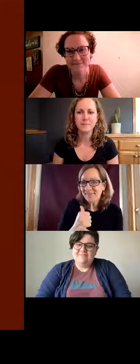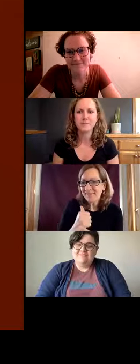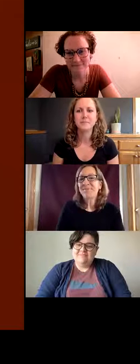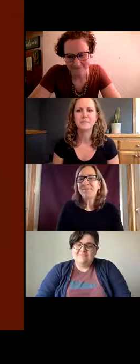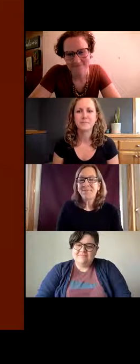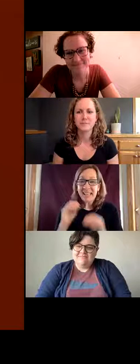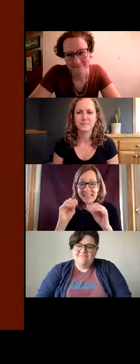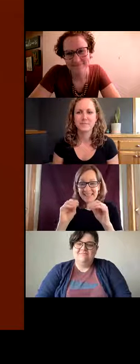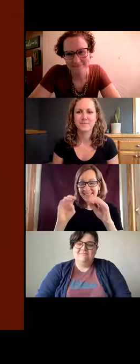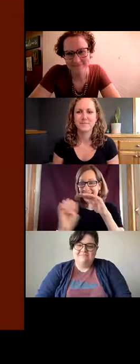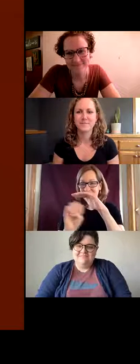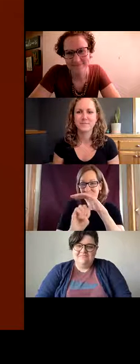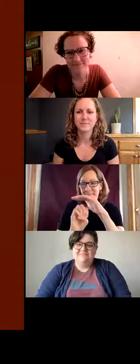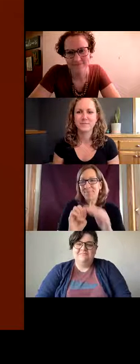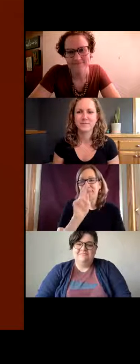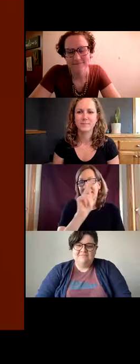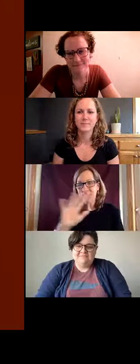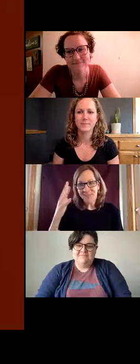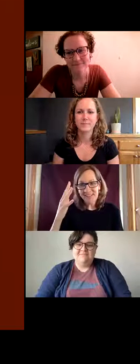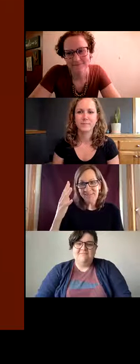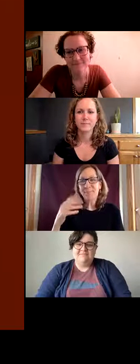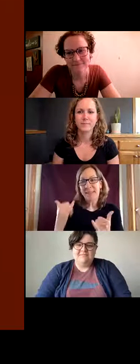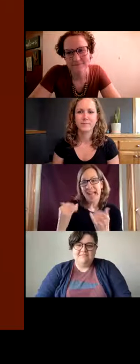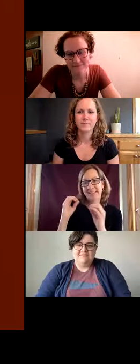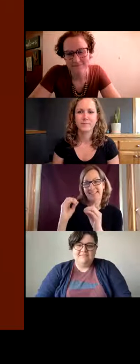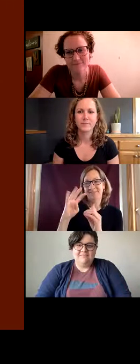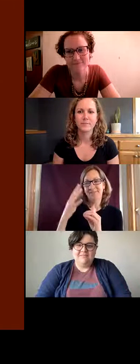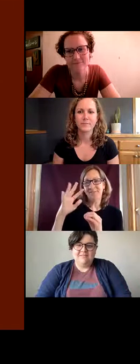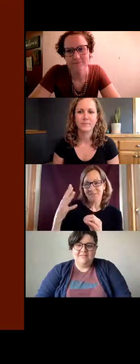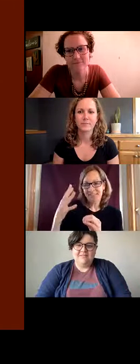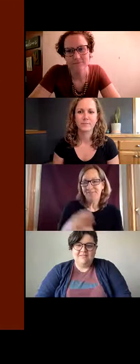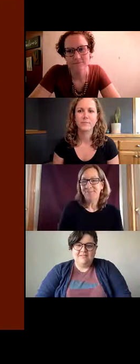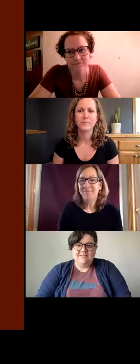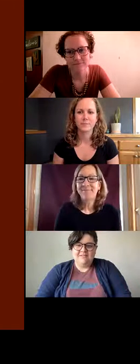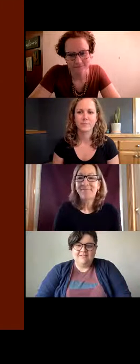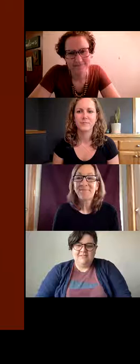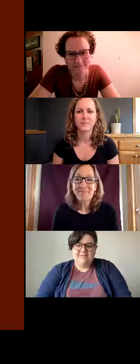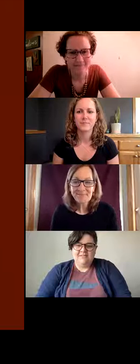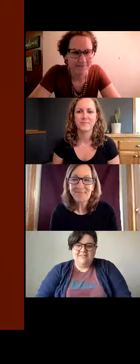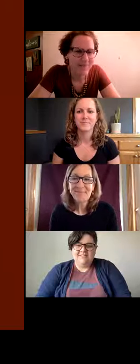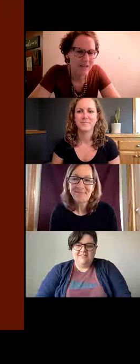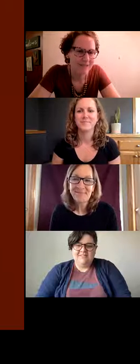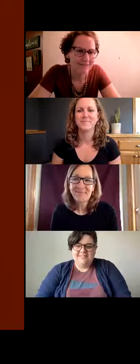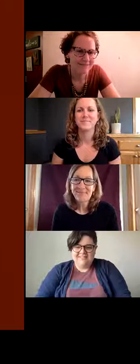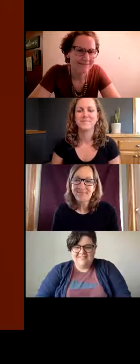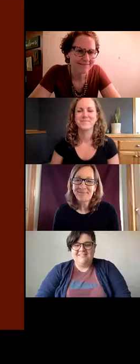from MSAD as an alumni. Now I'm teaching fourth/fifth grade here at MSAD.